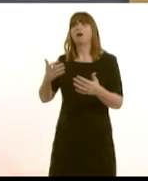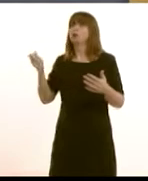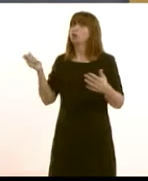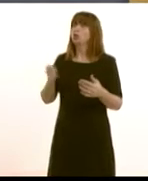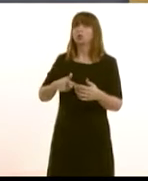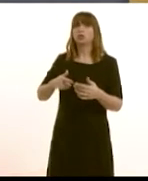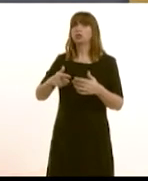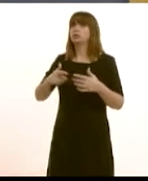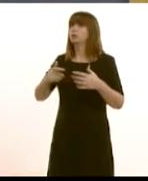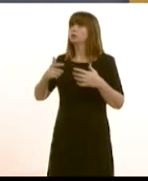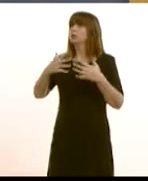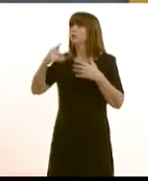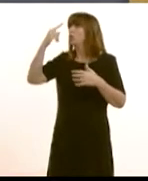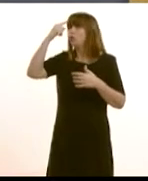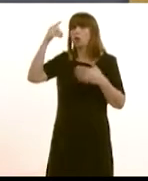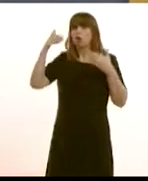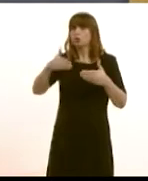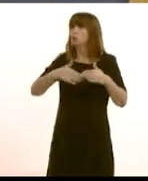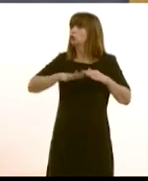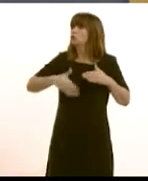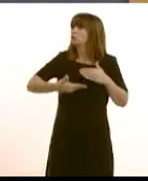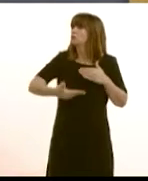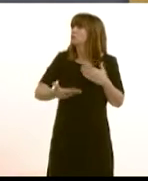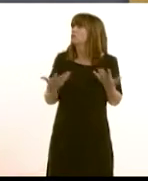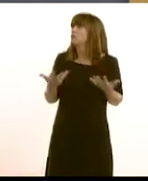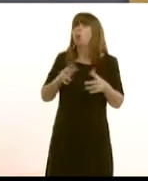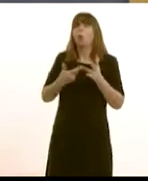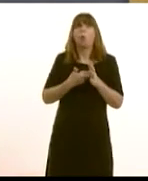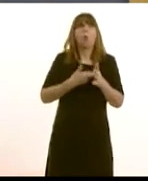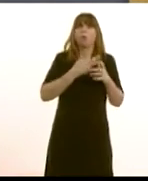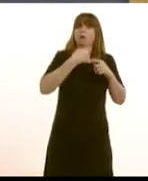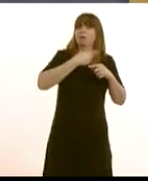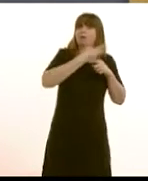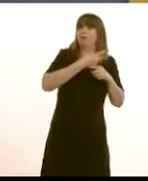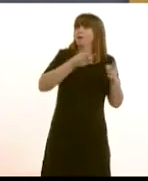to dependants. So, will the First Minister personally approach the Westminster Government